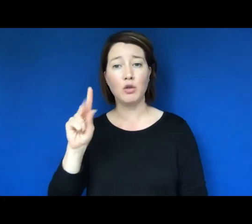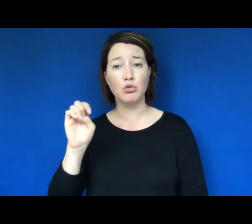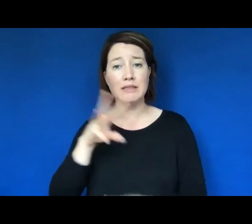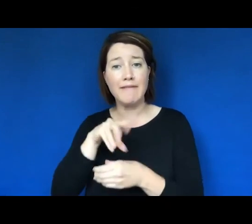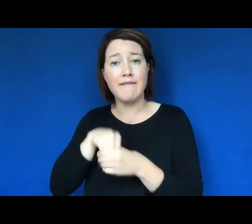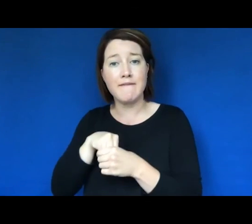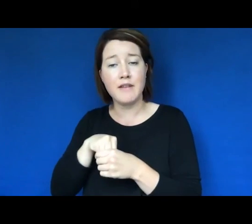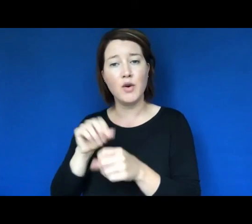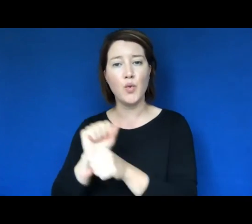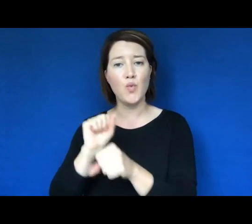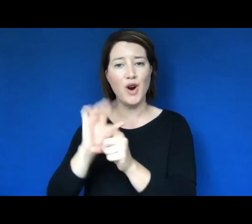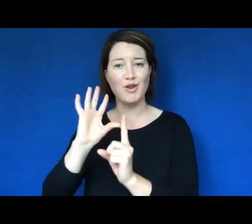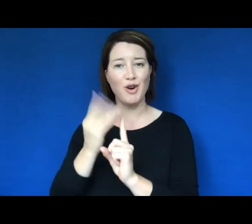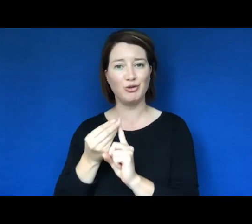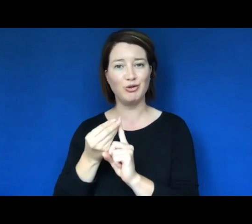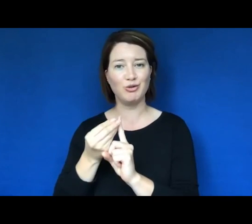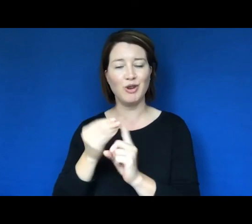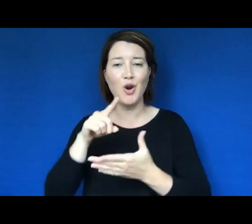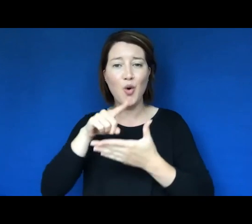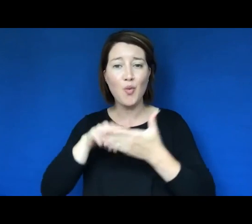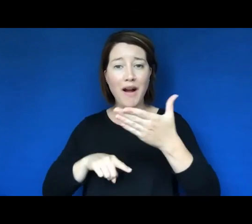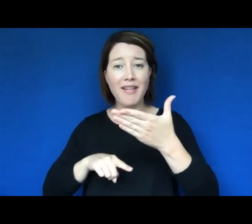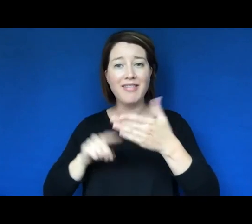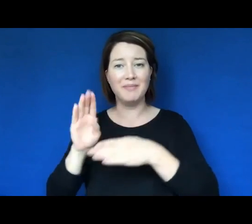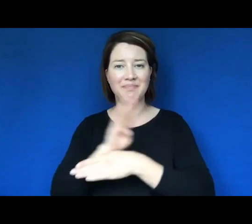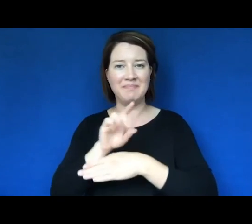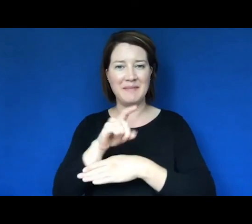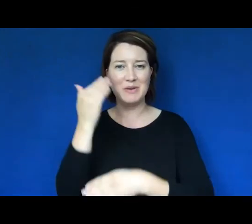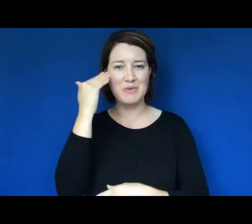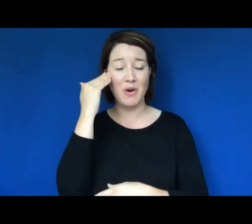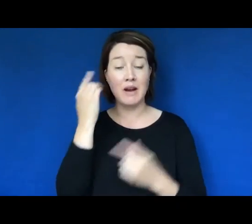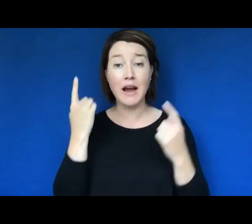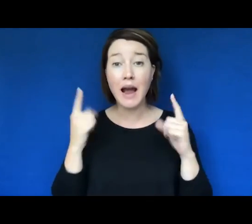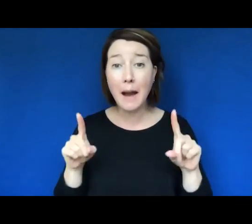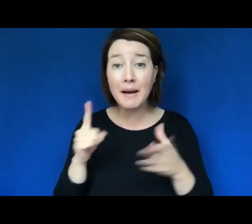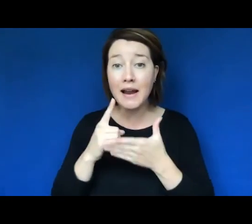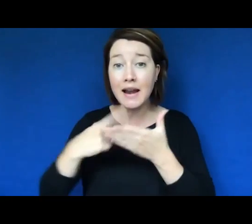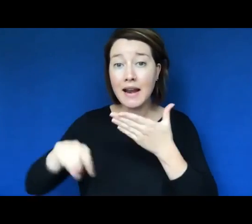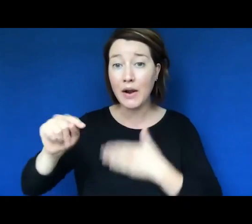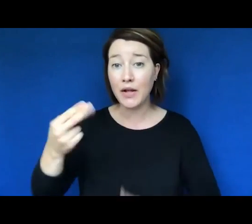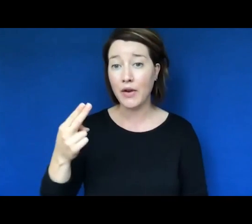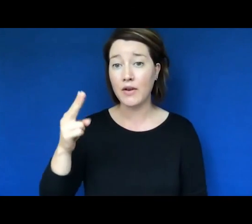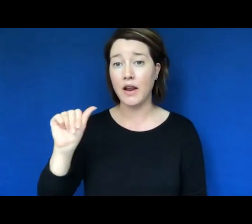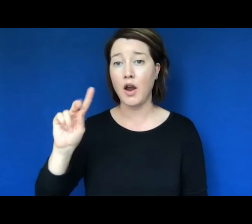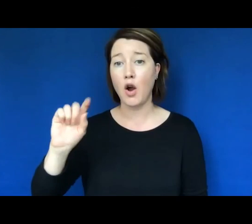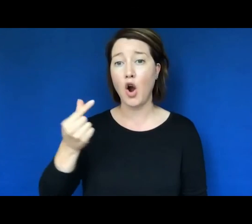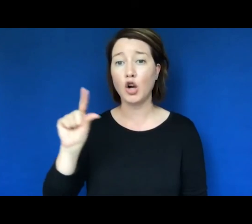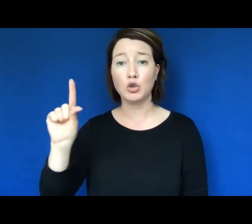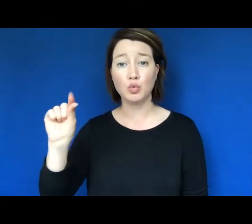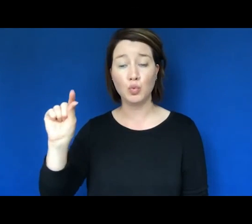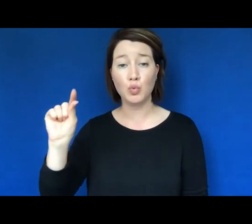we will be presenting that next week Thursday, August 20, and it will be at 11:00 a.m. central